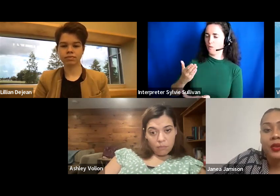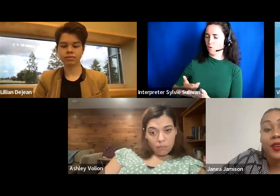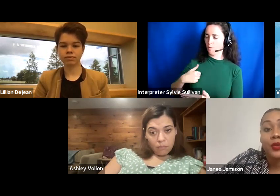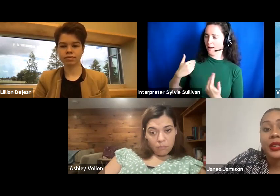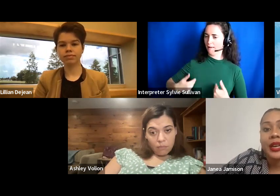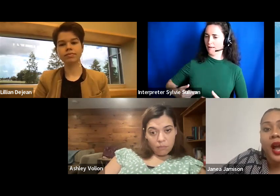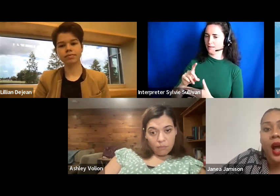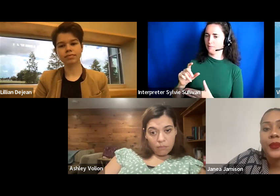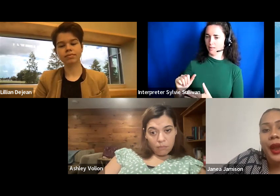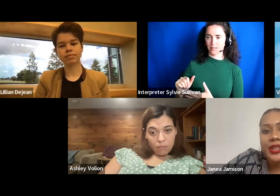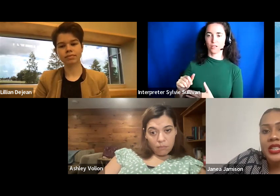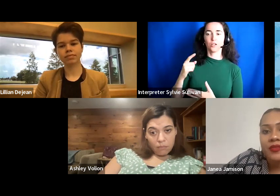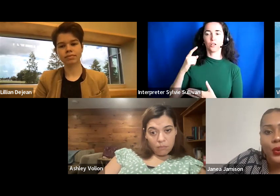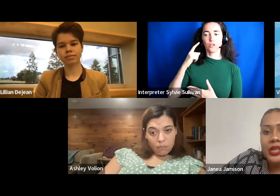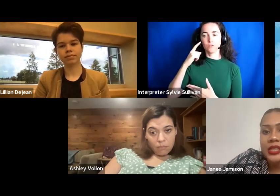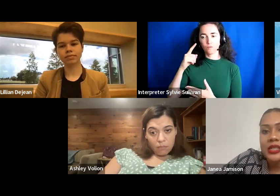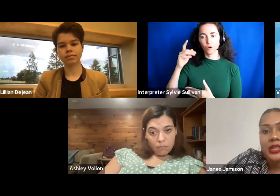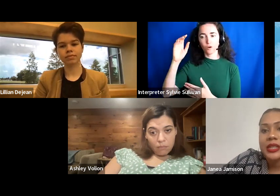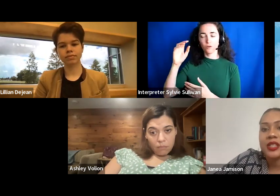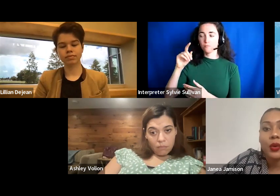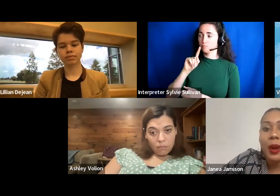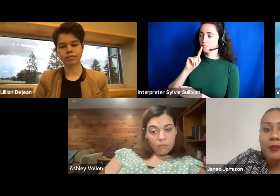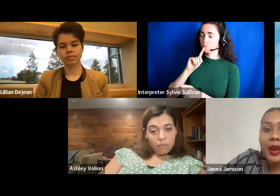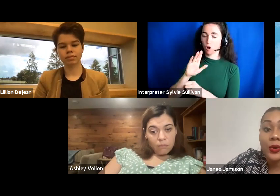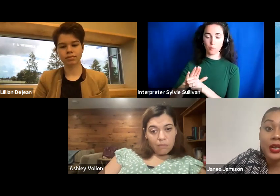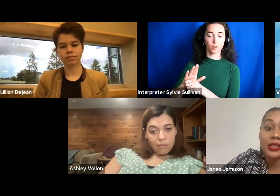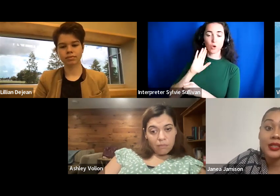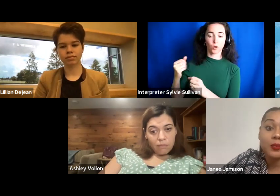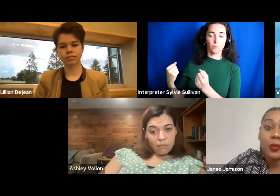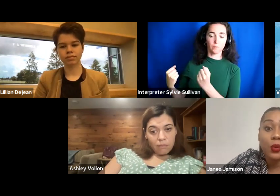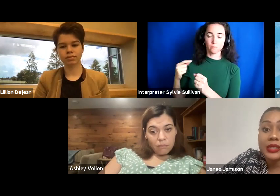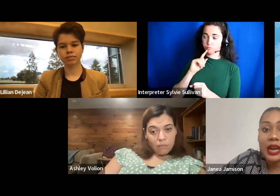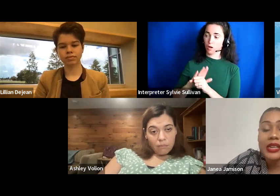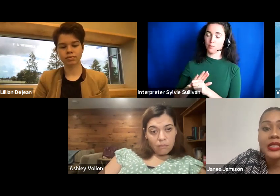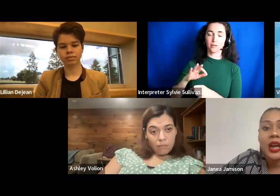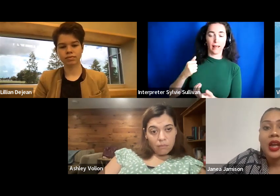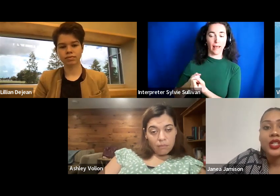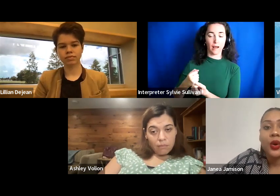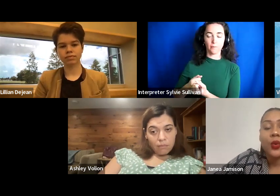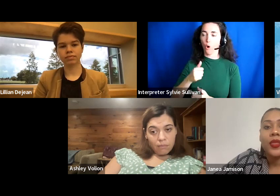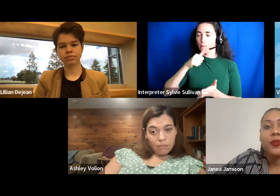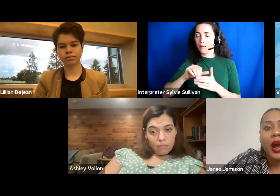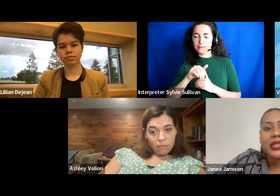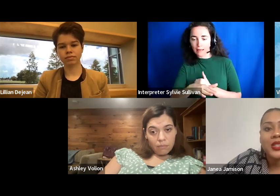federally guaranteed voting assistance, and to vote by mail and inaccessible polling sites.